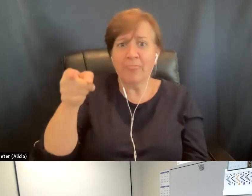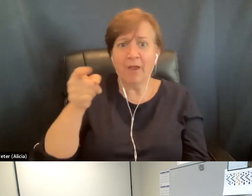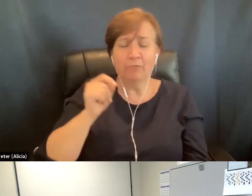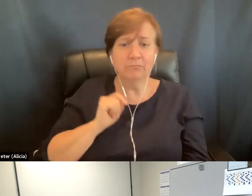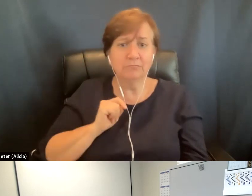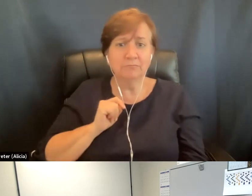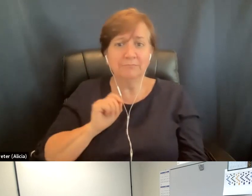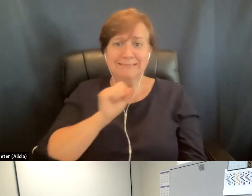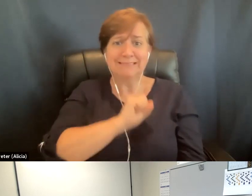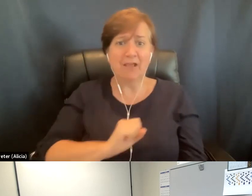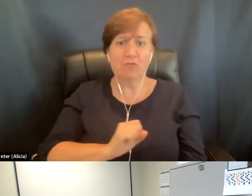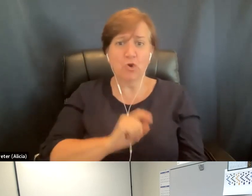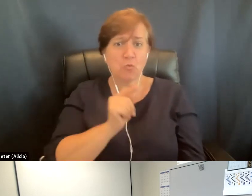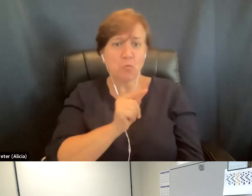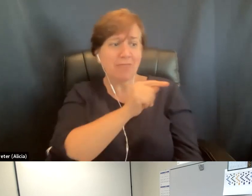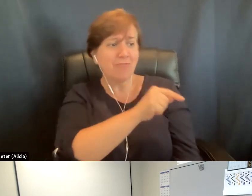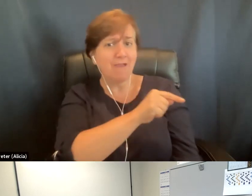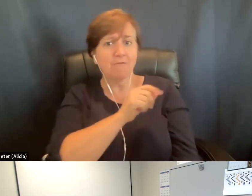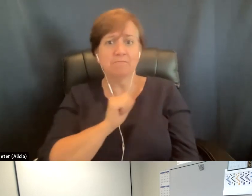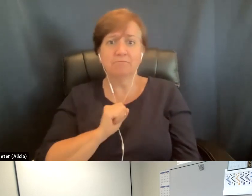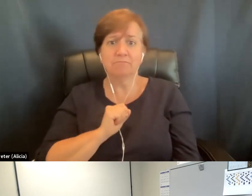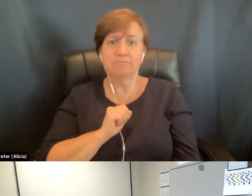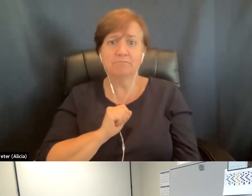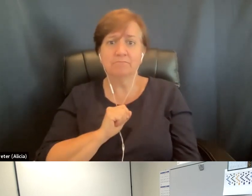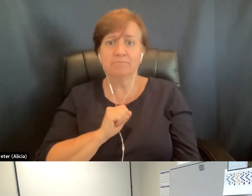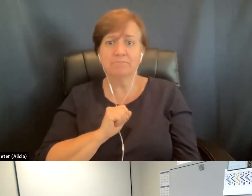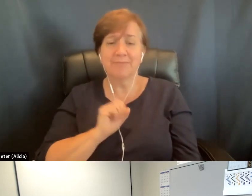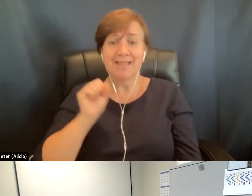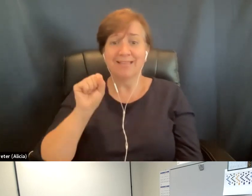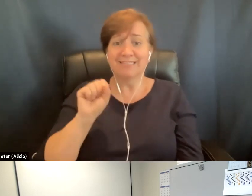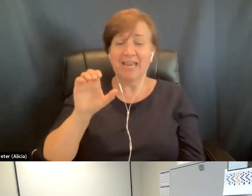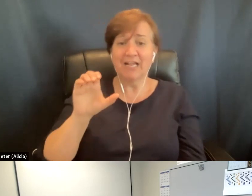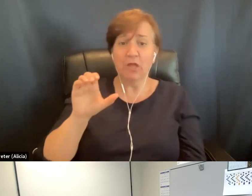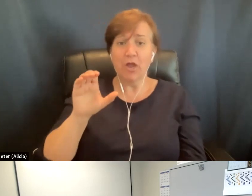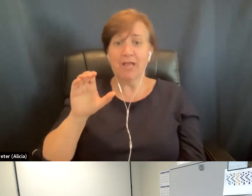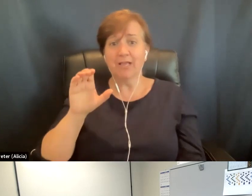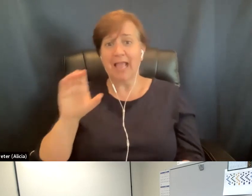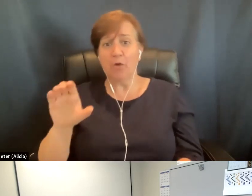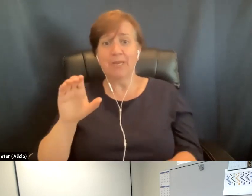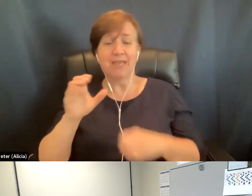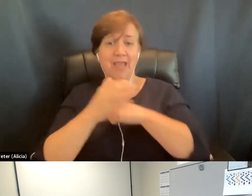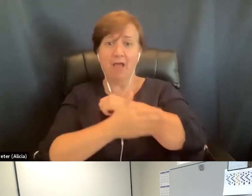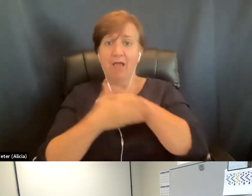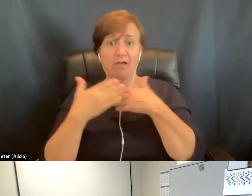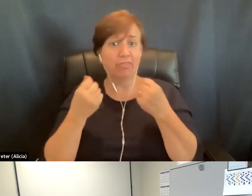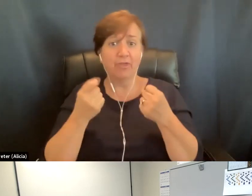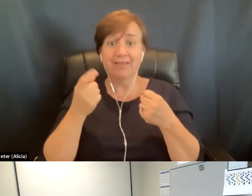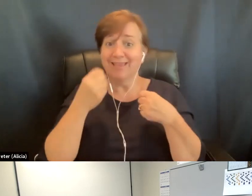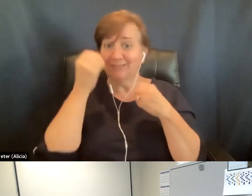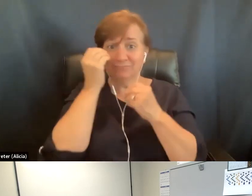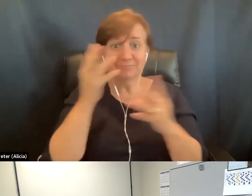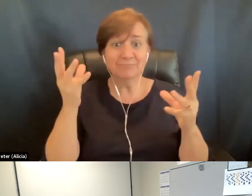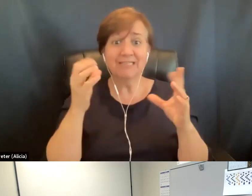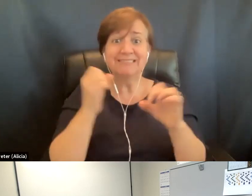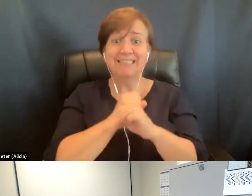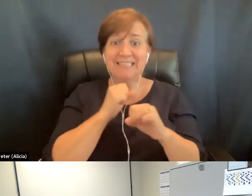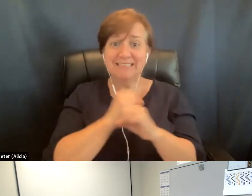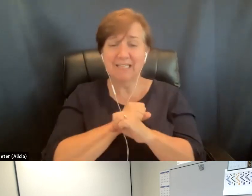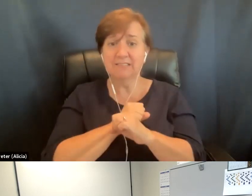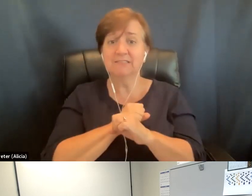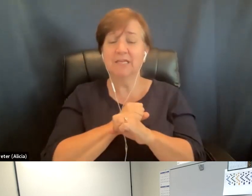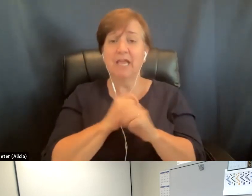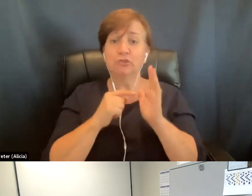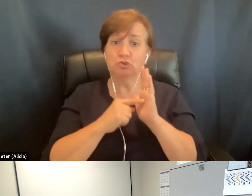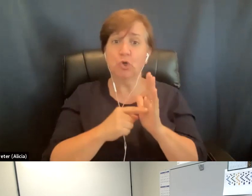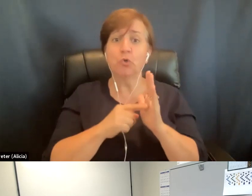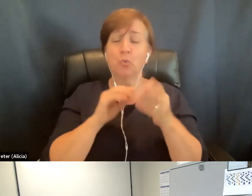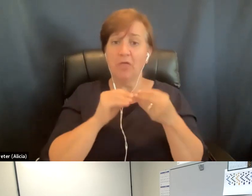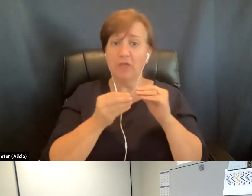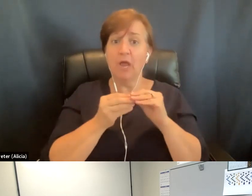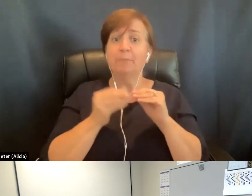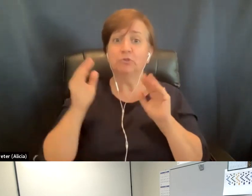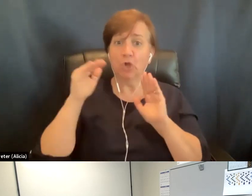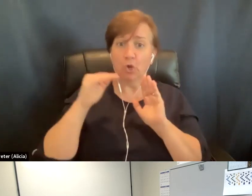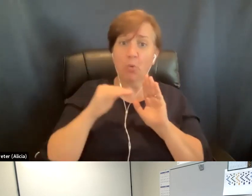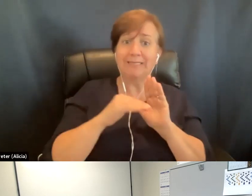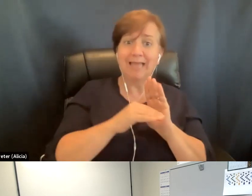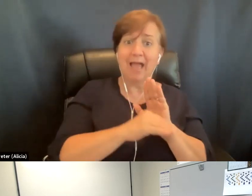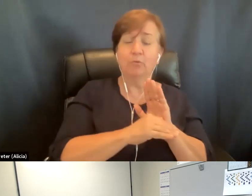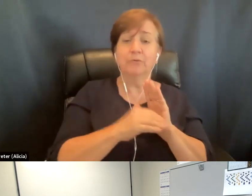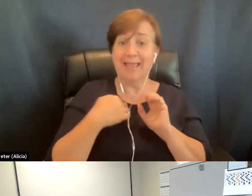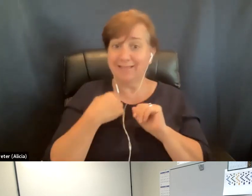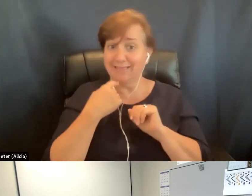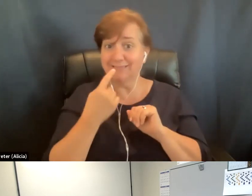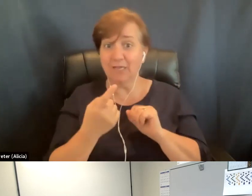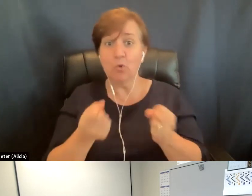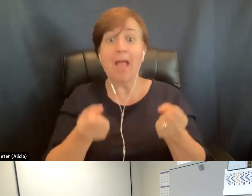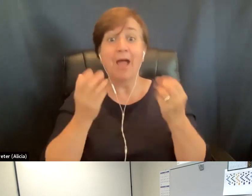Dr. Elsa Villarino: Stanford we have Santa Clara county that can tell you this, that this takes that can show you how the numbers of cases are going down and can tell you how many children have had.